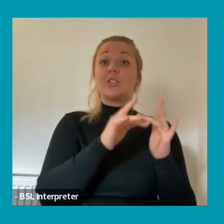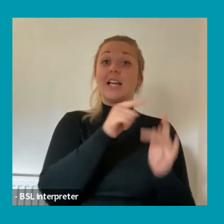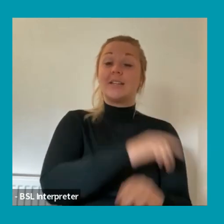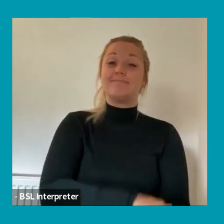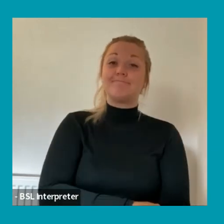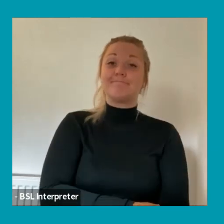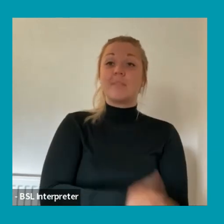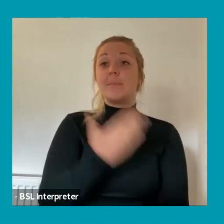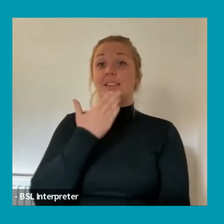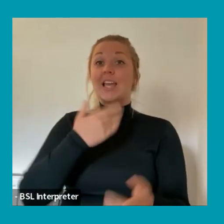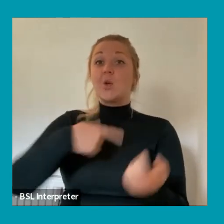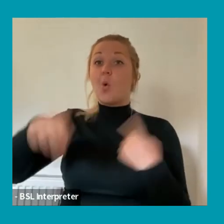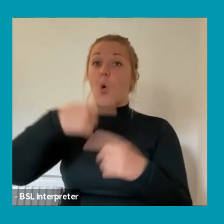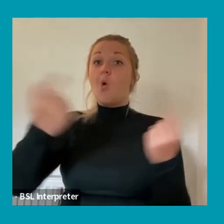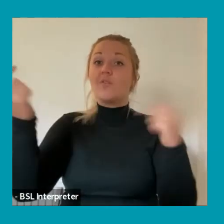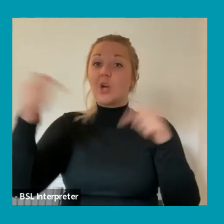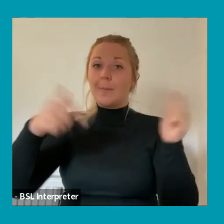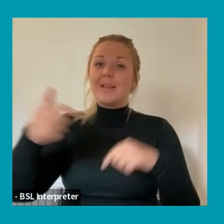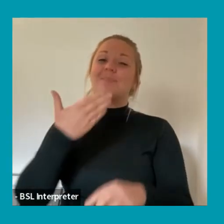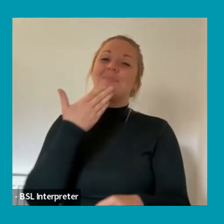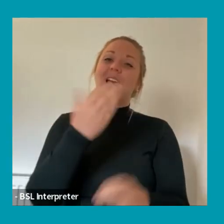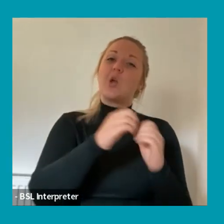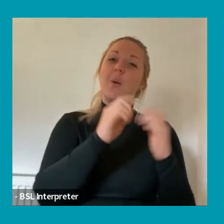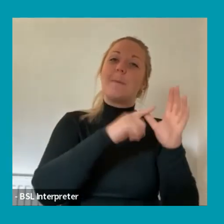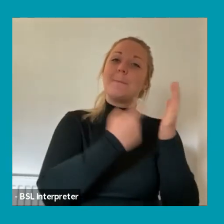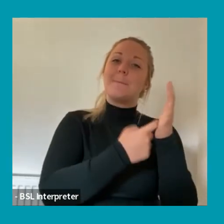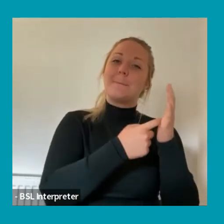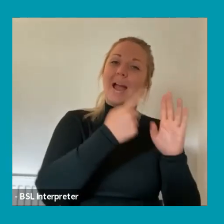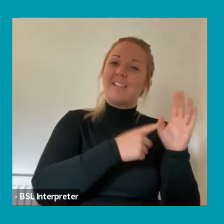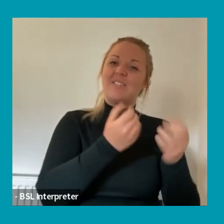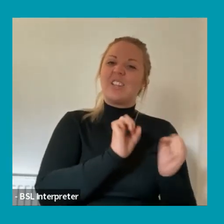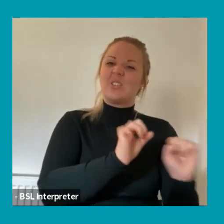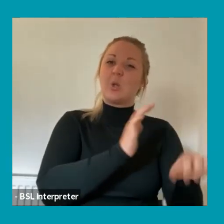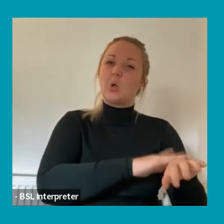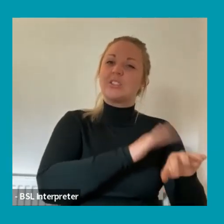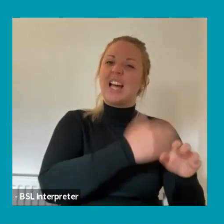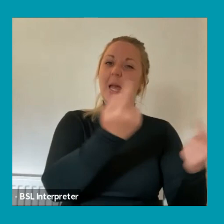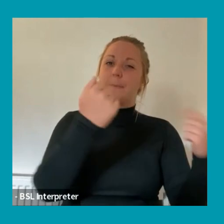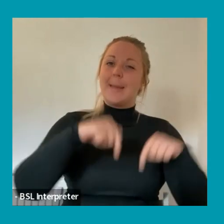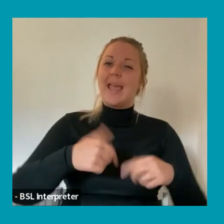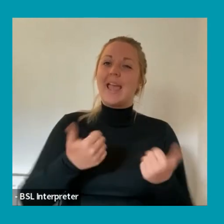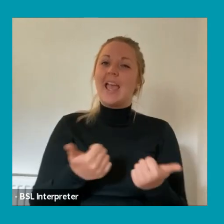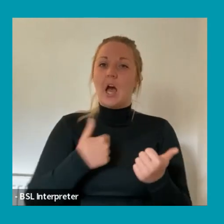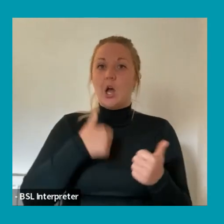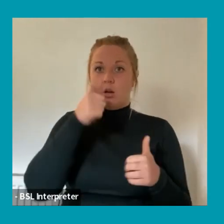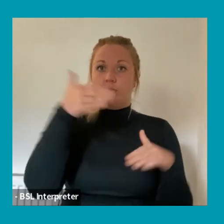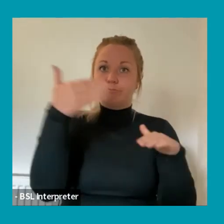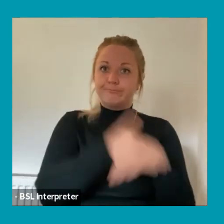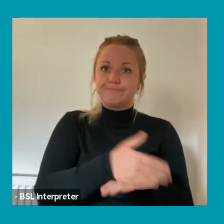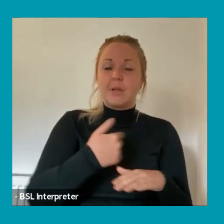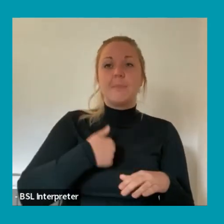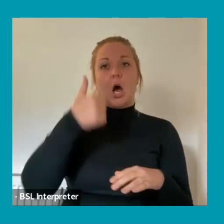Thanks again, barery forgiving up your time I know you're very, very busy, but I know it is an issue we both feel quite strongly about.